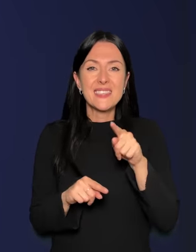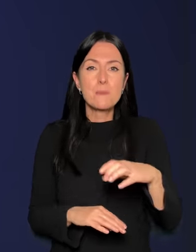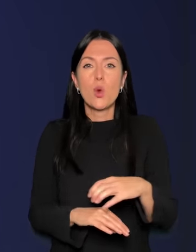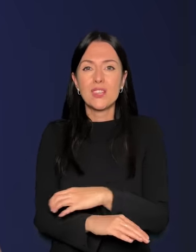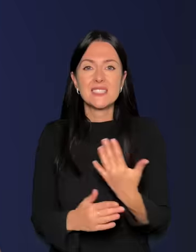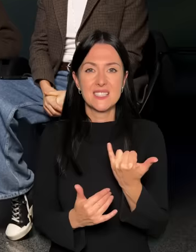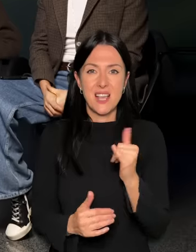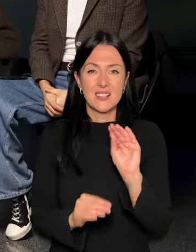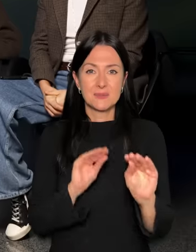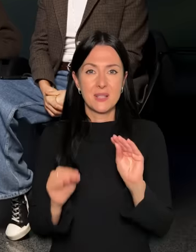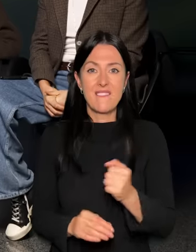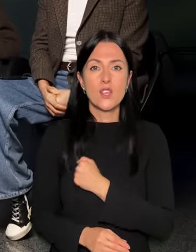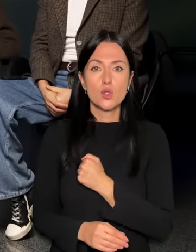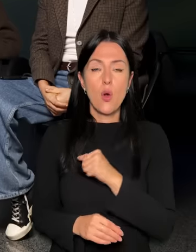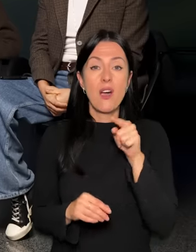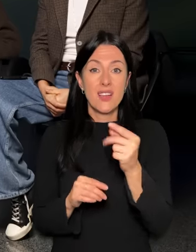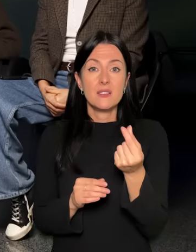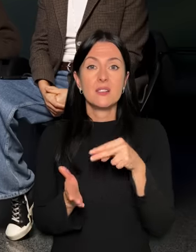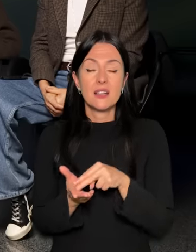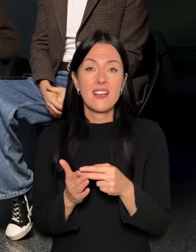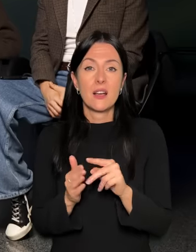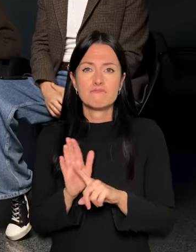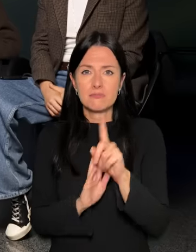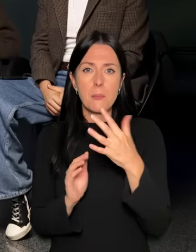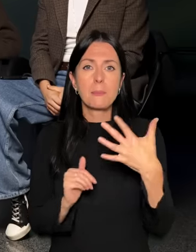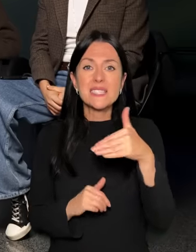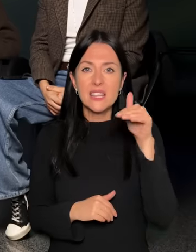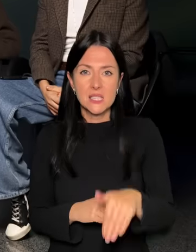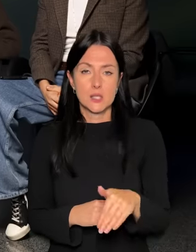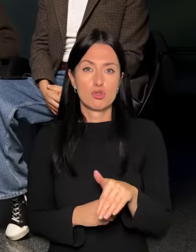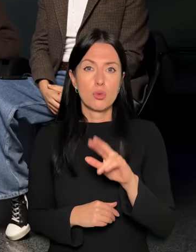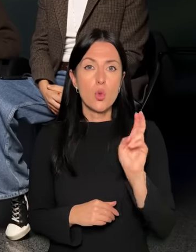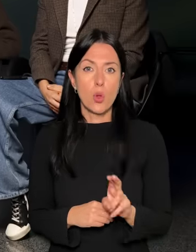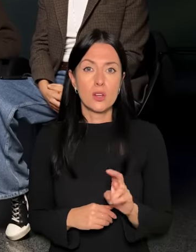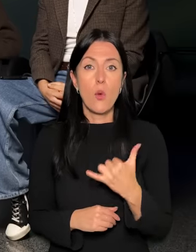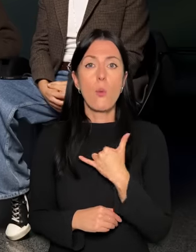But the cost of prosthetics currently provided to the military starts at $50,000.